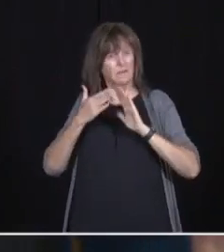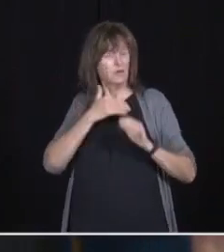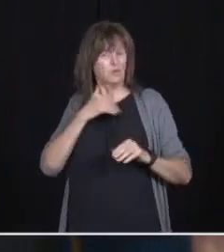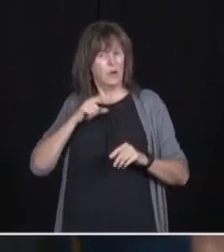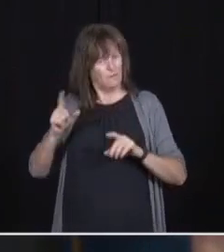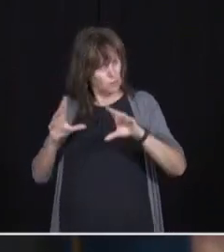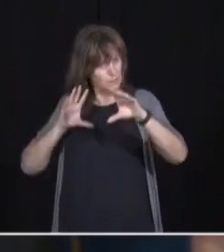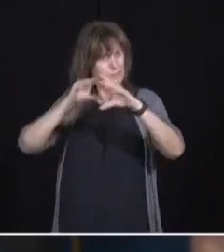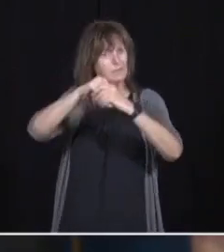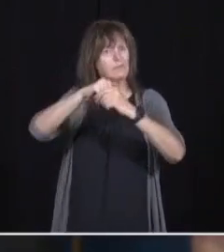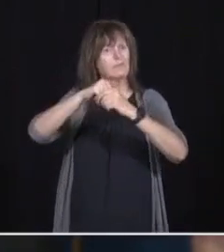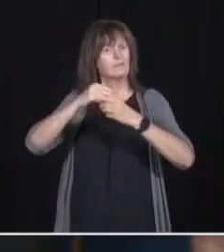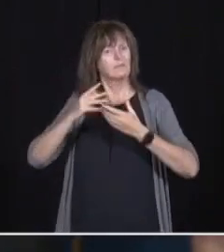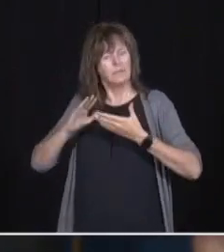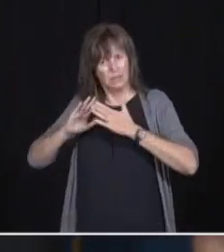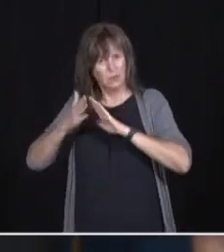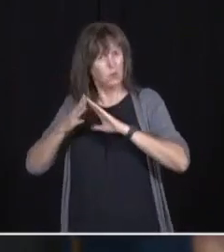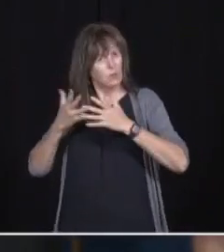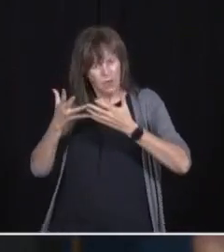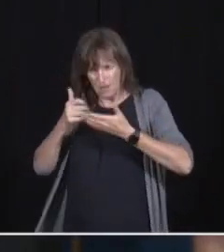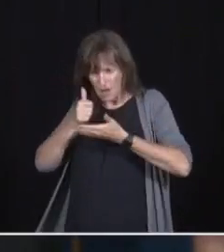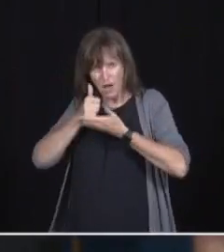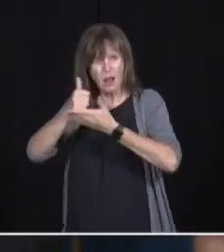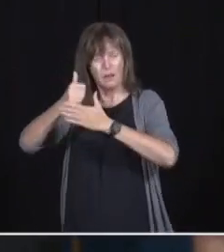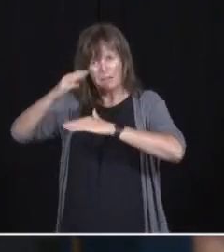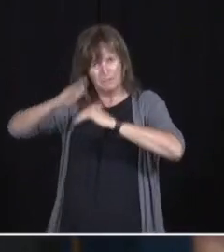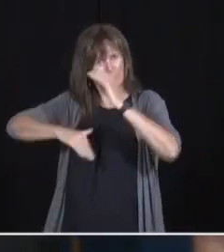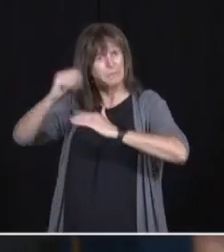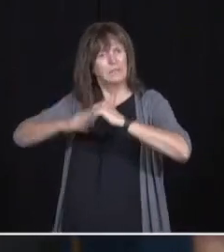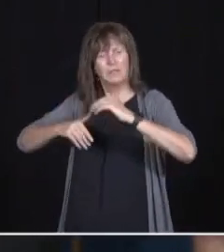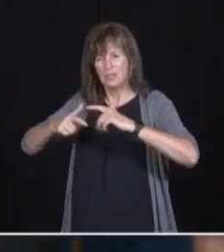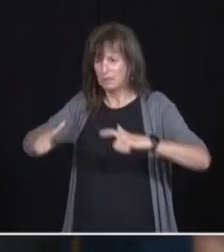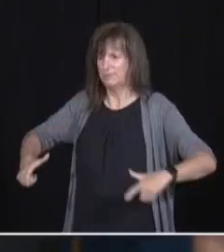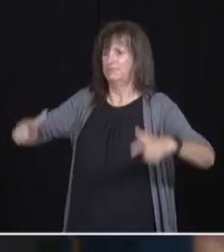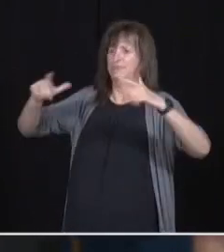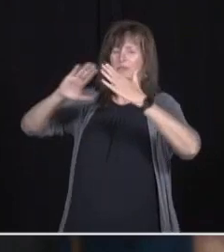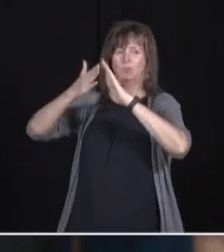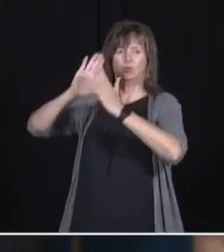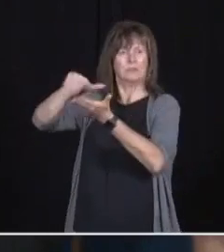city of Toronto has to step up as well. And help